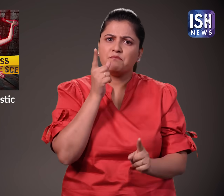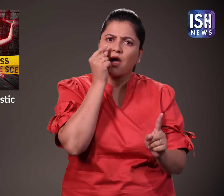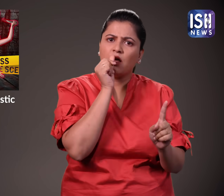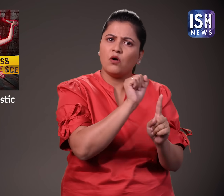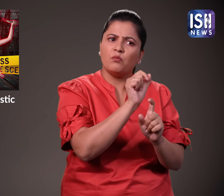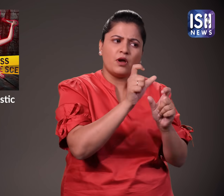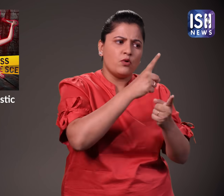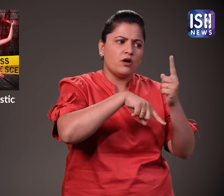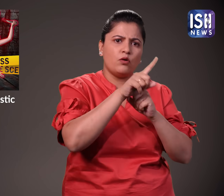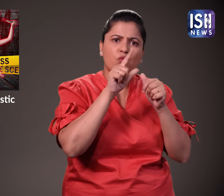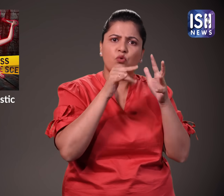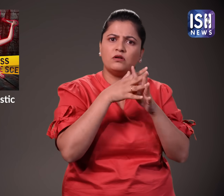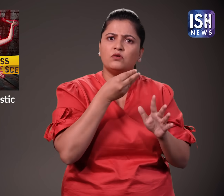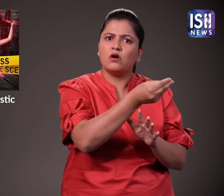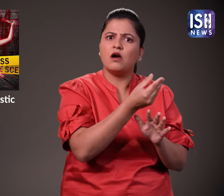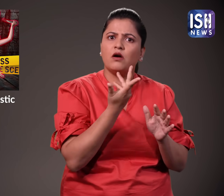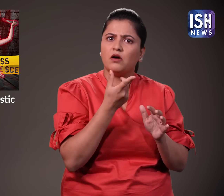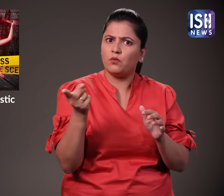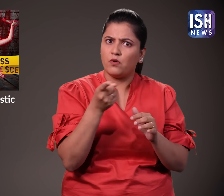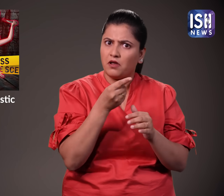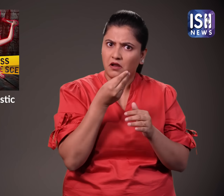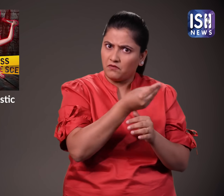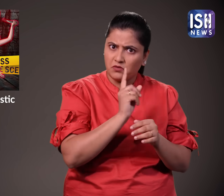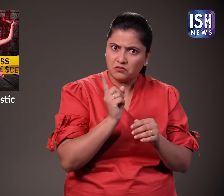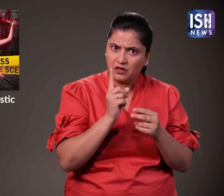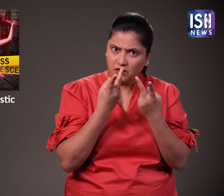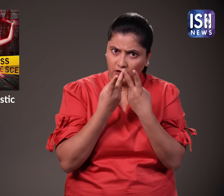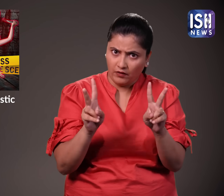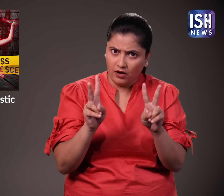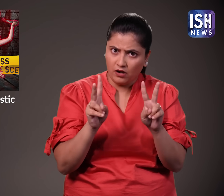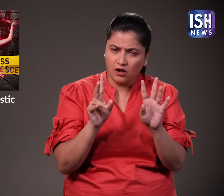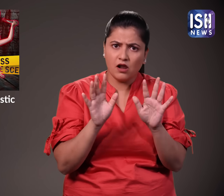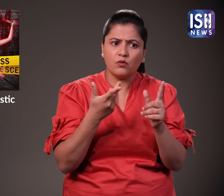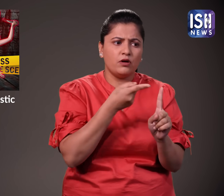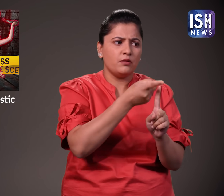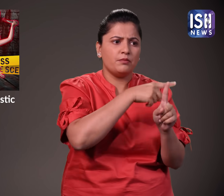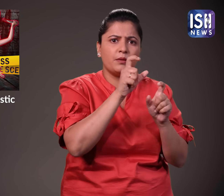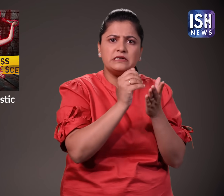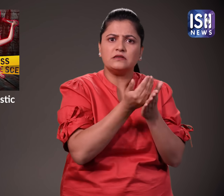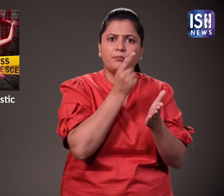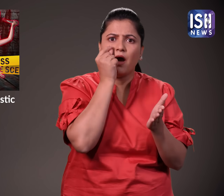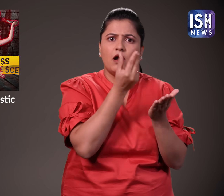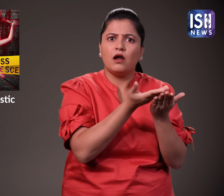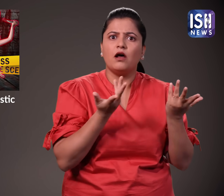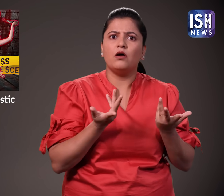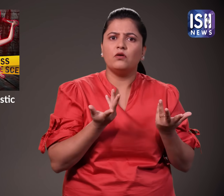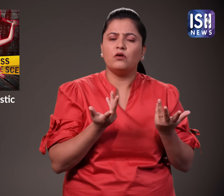But what about laws protecting men? Don't they deserve it? How will they be protected?